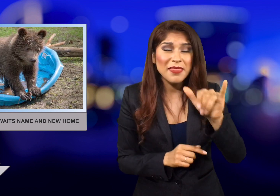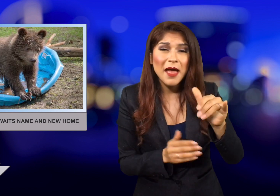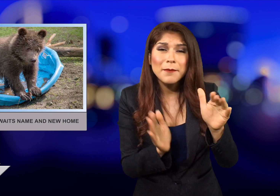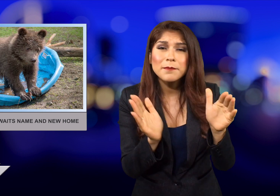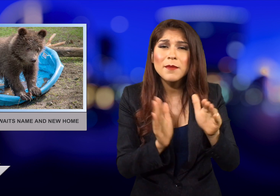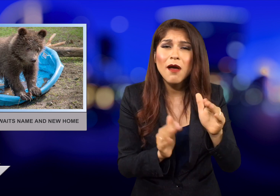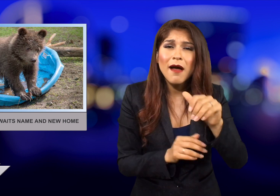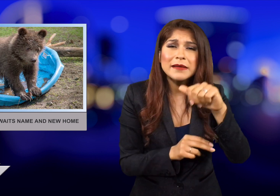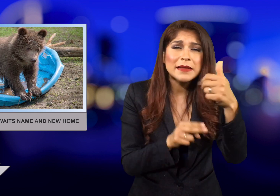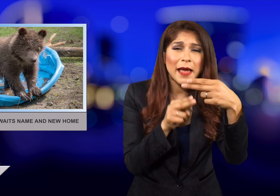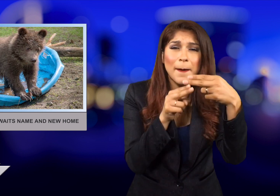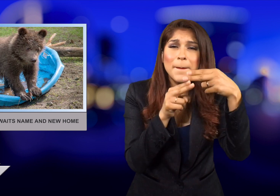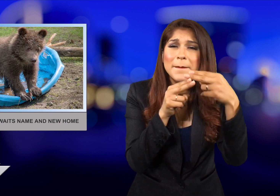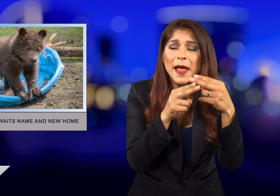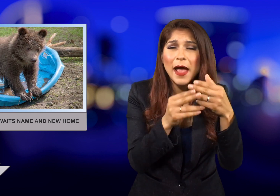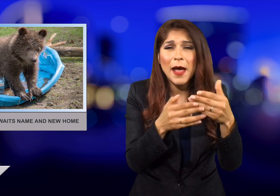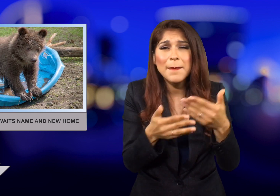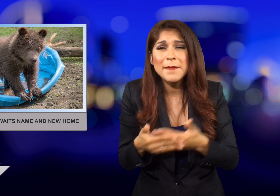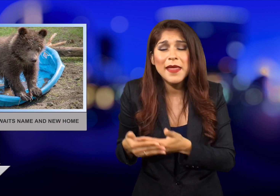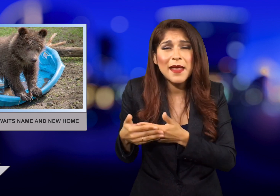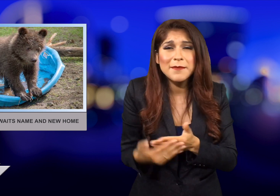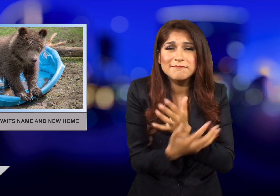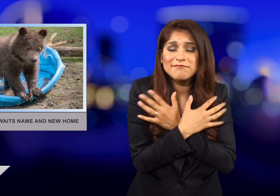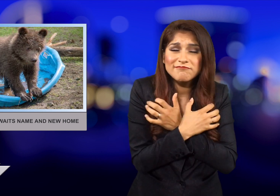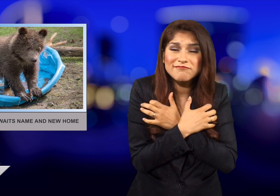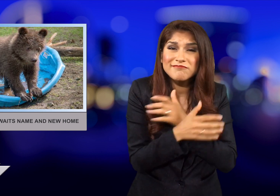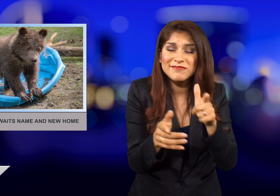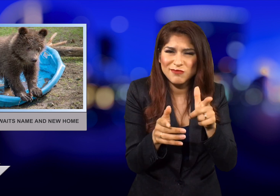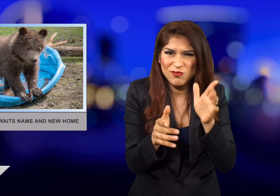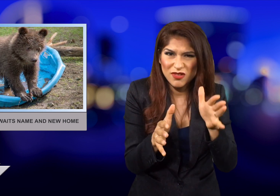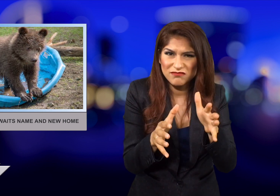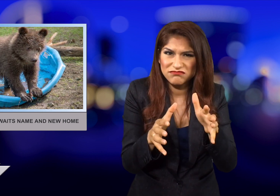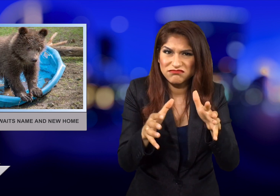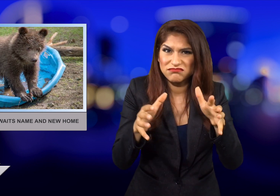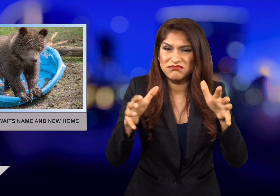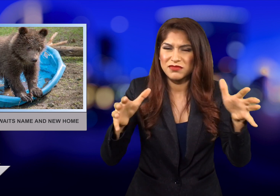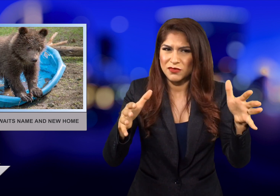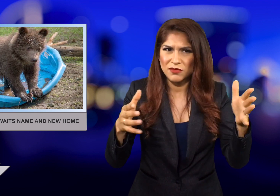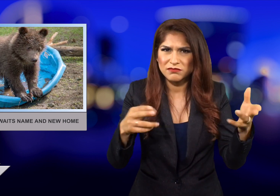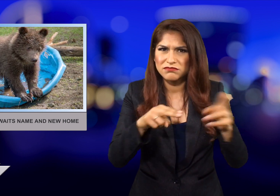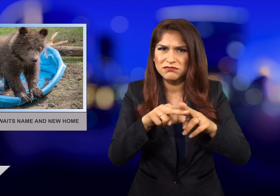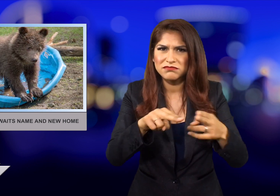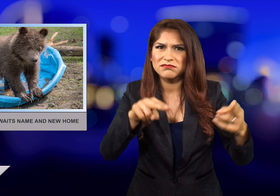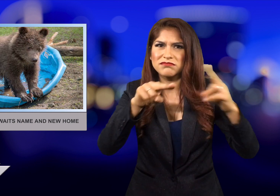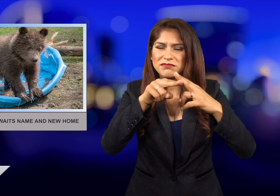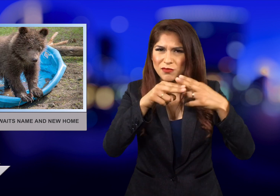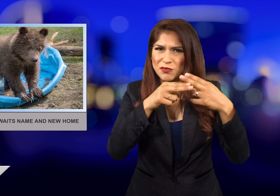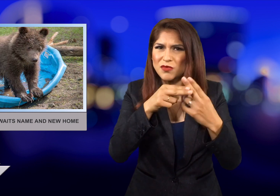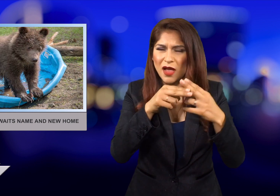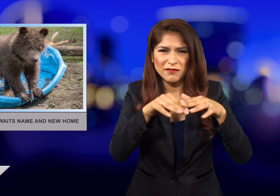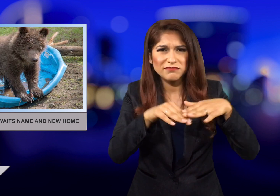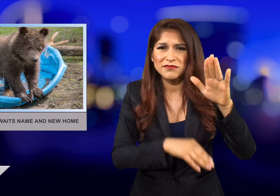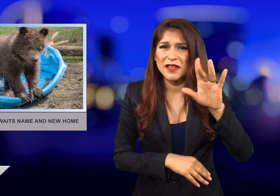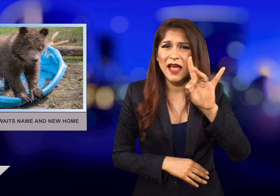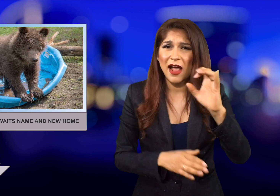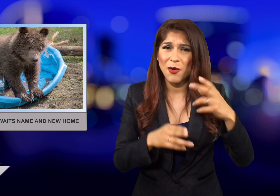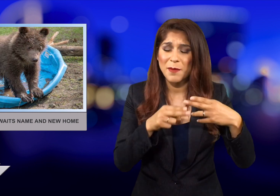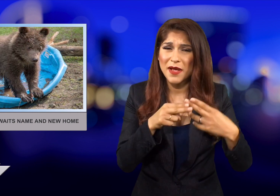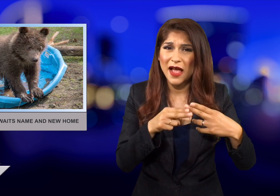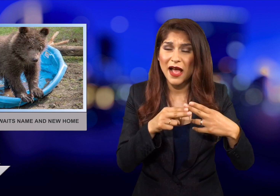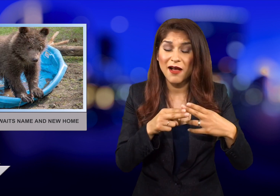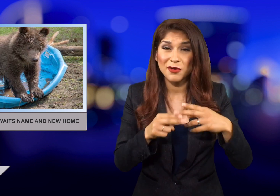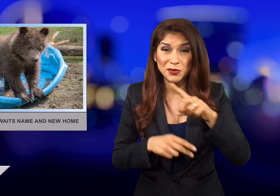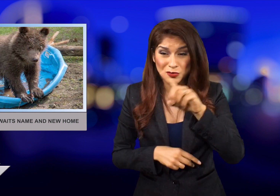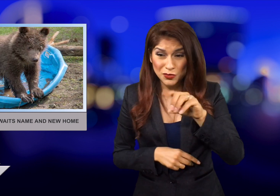But the tiny, 10 pound baby bear will eventually grow and weigh more than 800 pounds and the